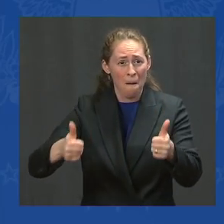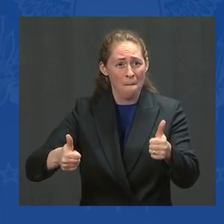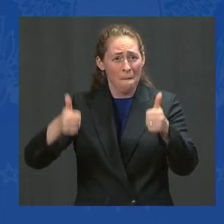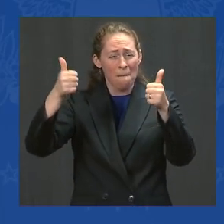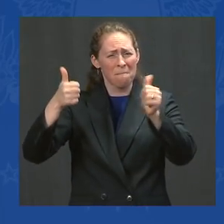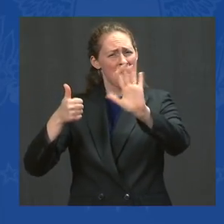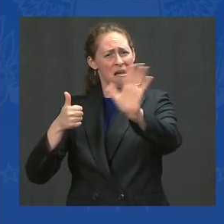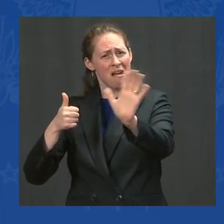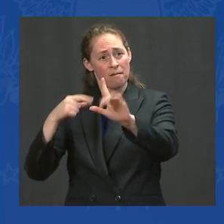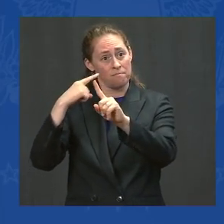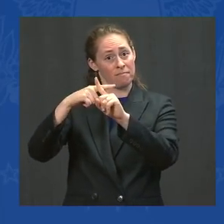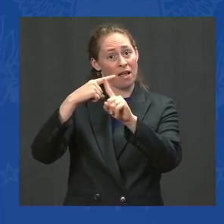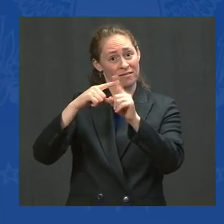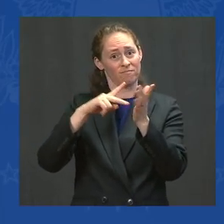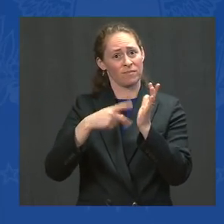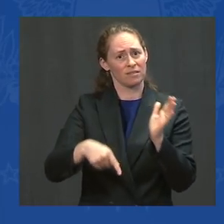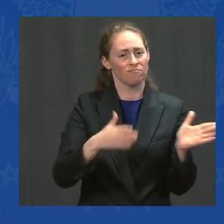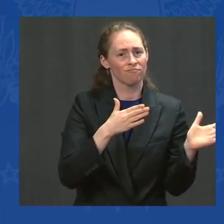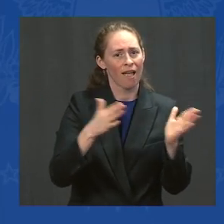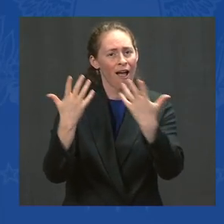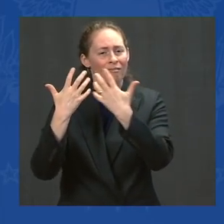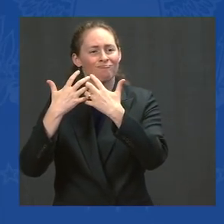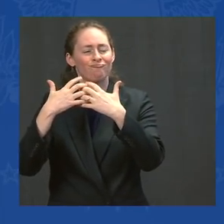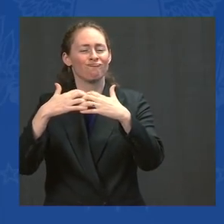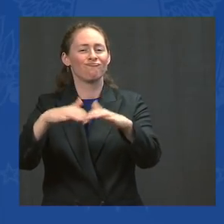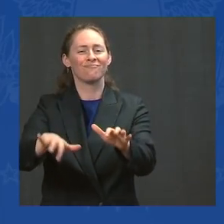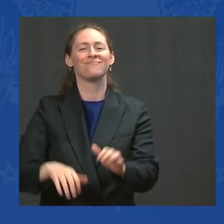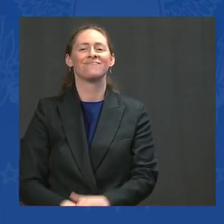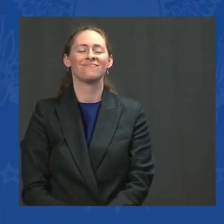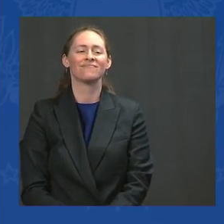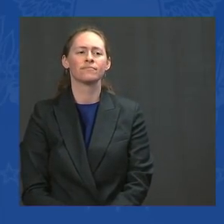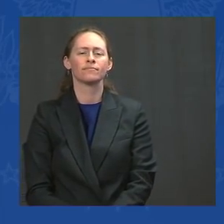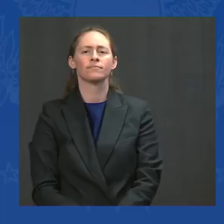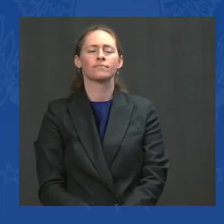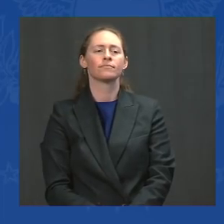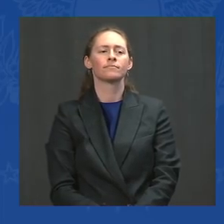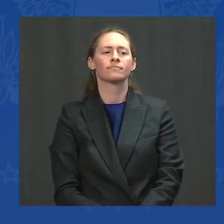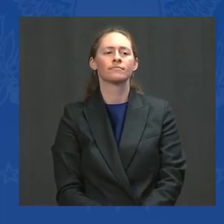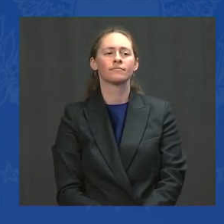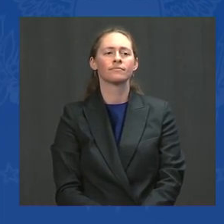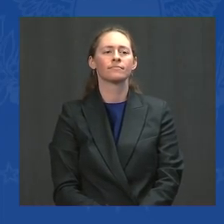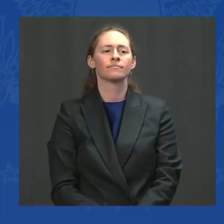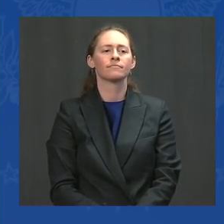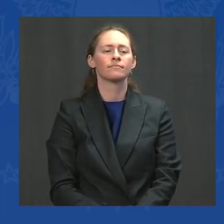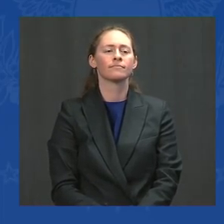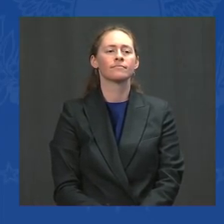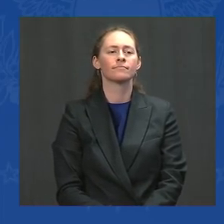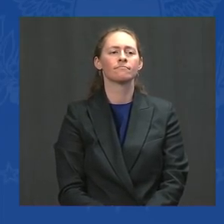And as we promote -- as we promote fair competition in our economy through the executive order